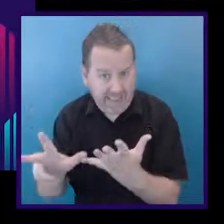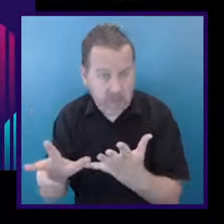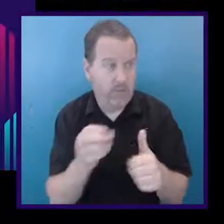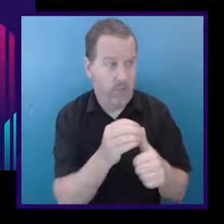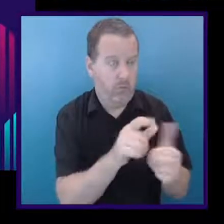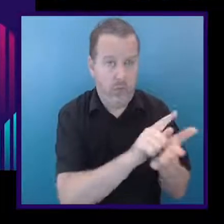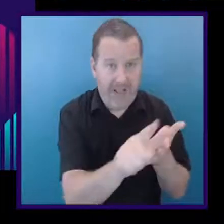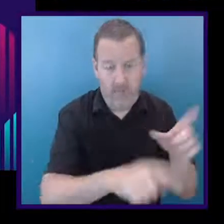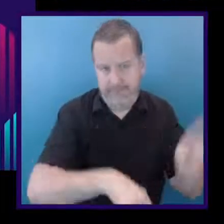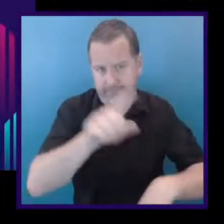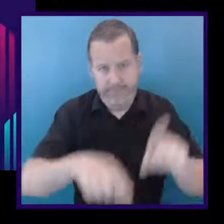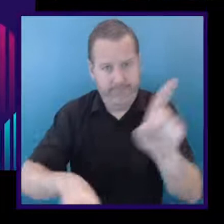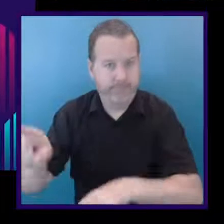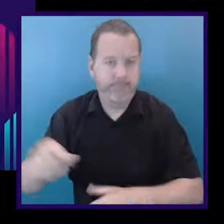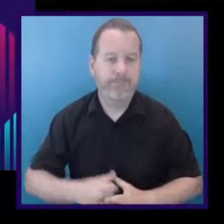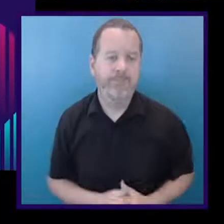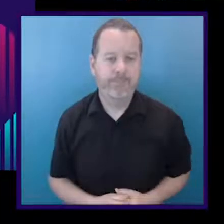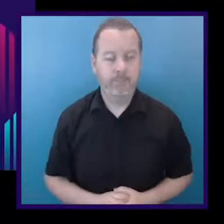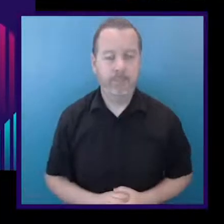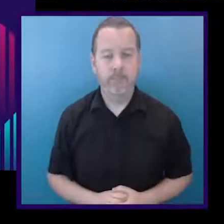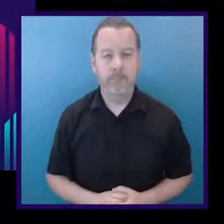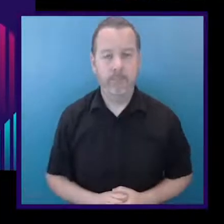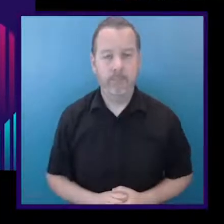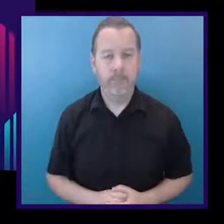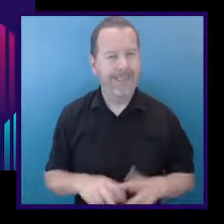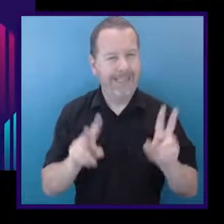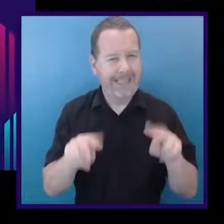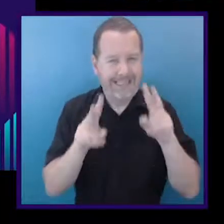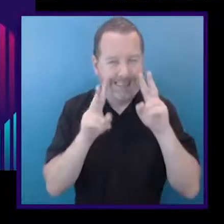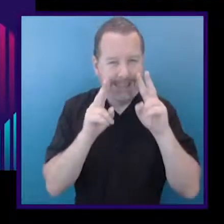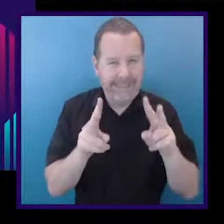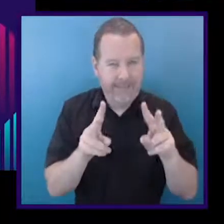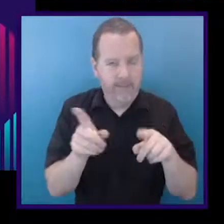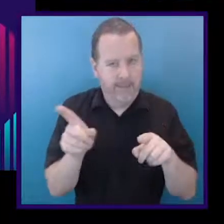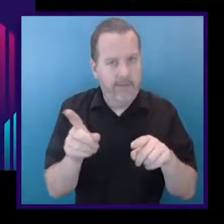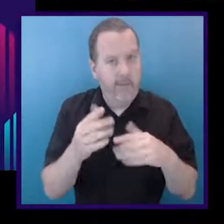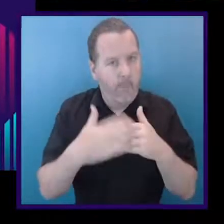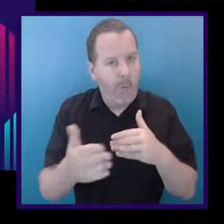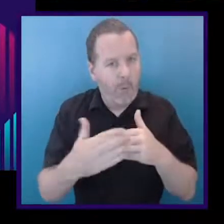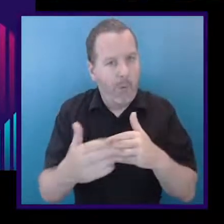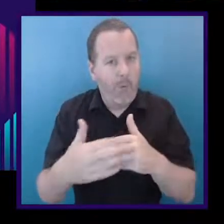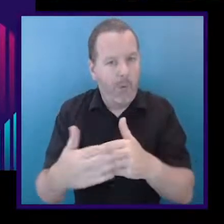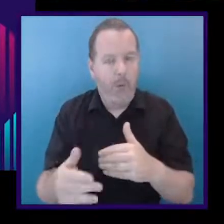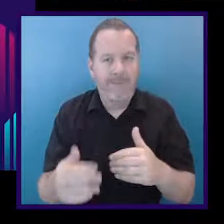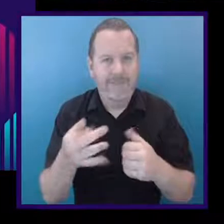We can also see that there is a growing trend for composite A level classes where year 13